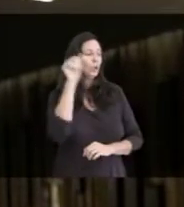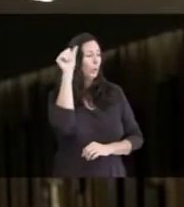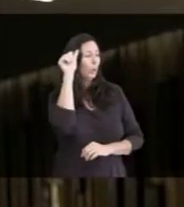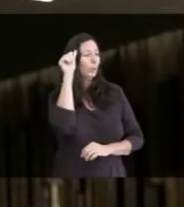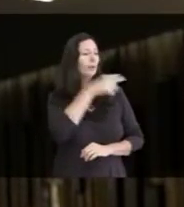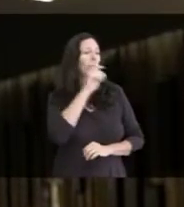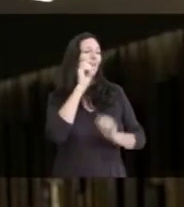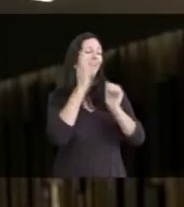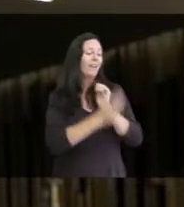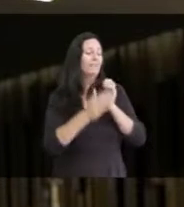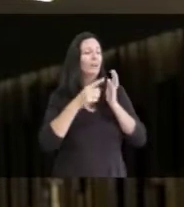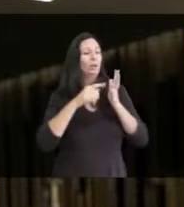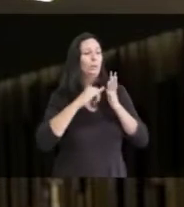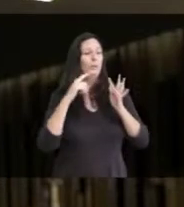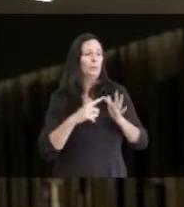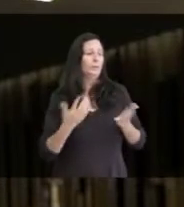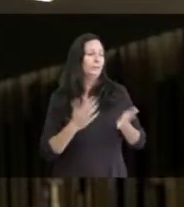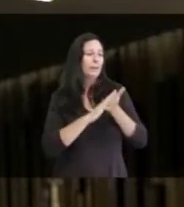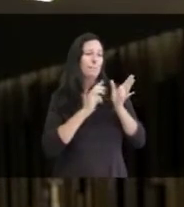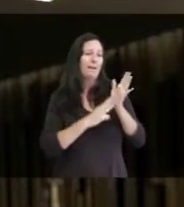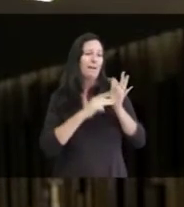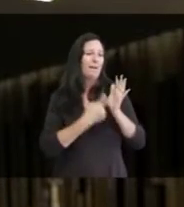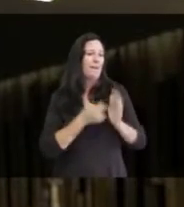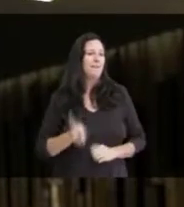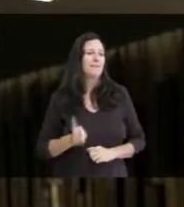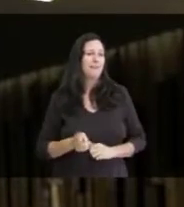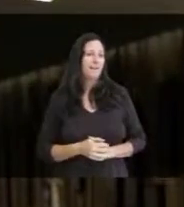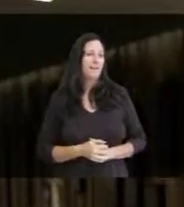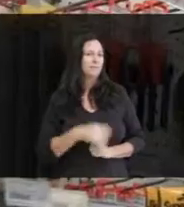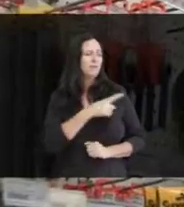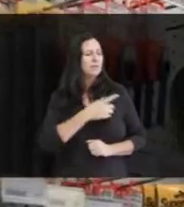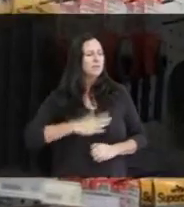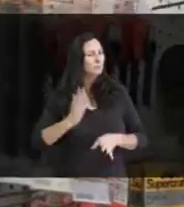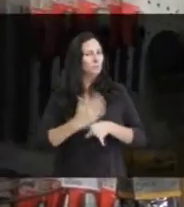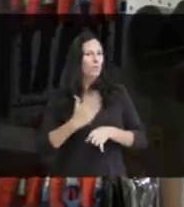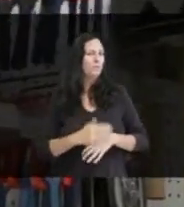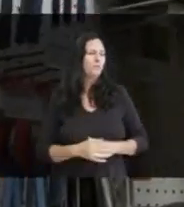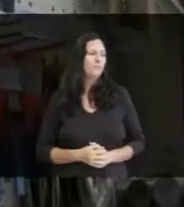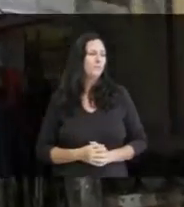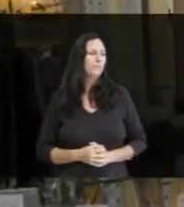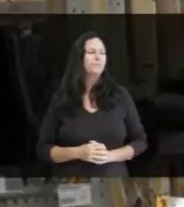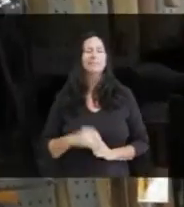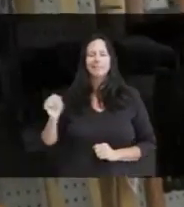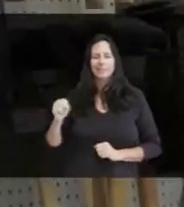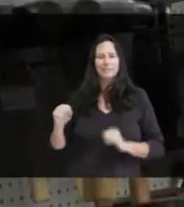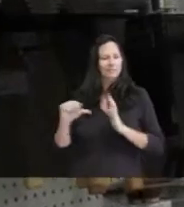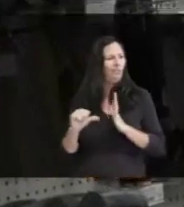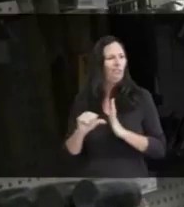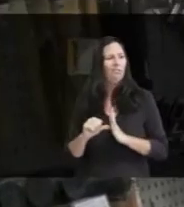about employing people with disability which we need to bust. Jake knew he'd never wield a hammer again,